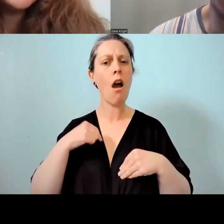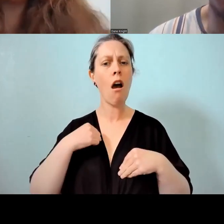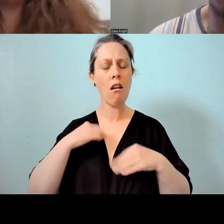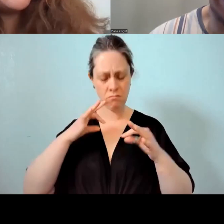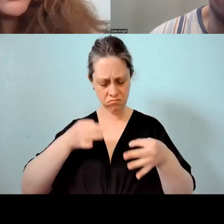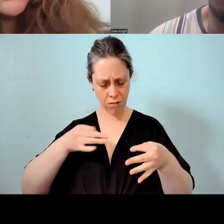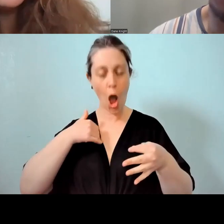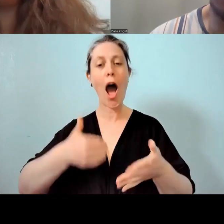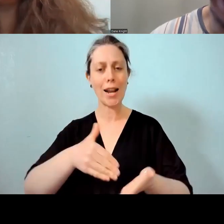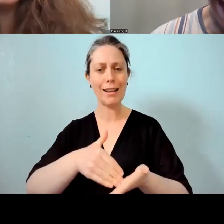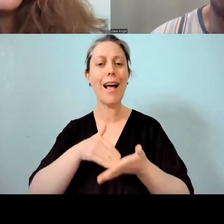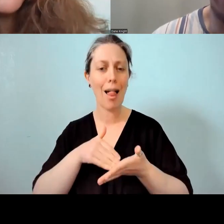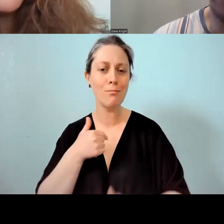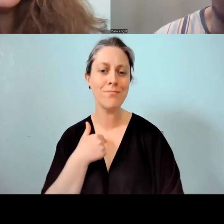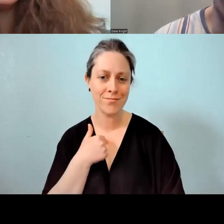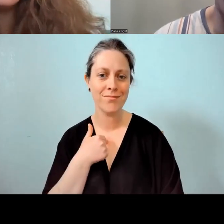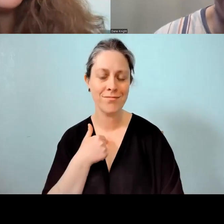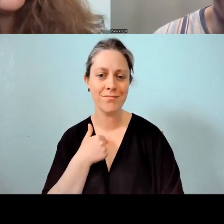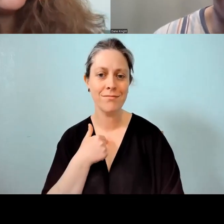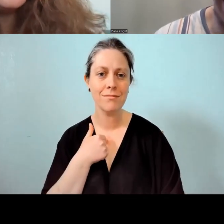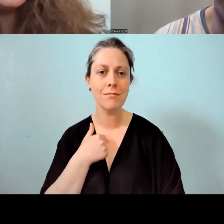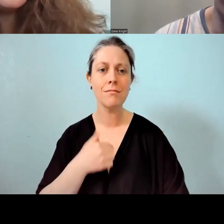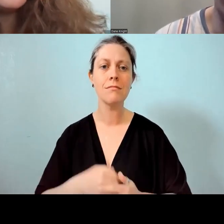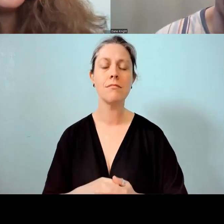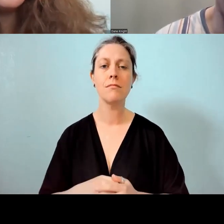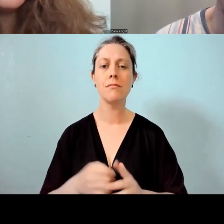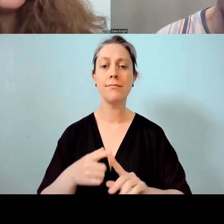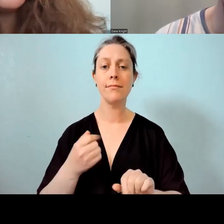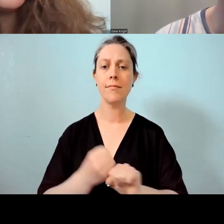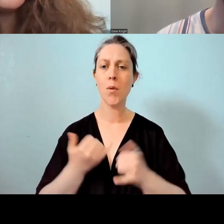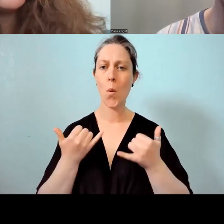So now, for example, with me living independently,